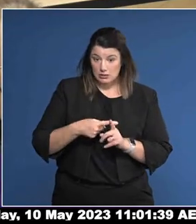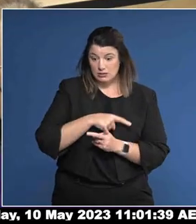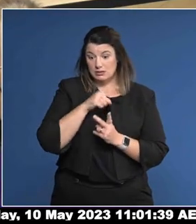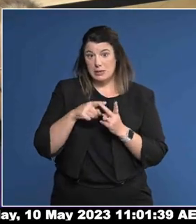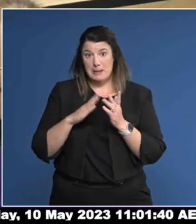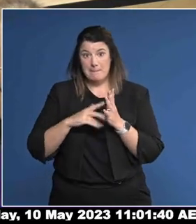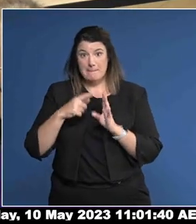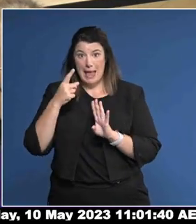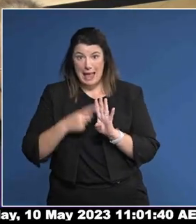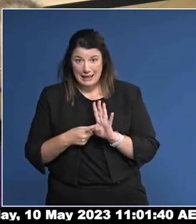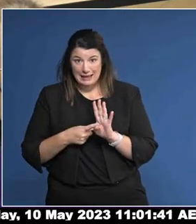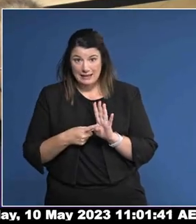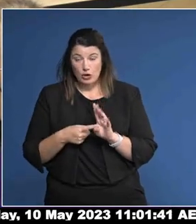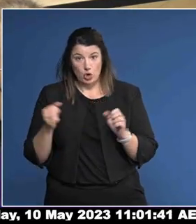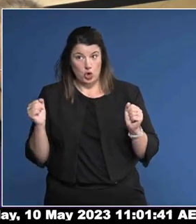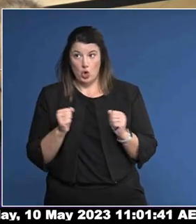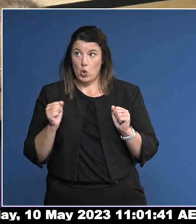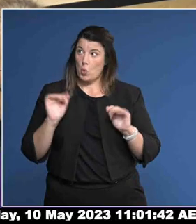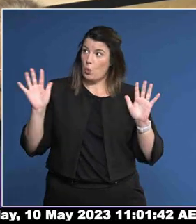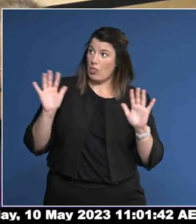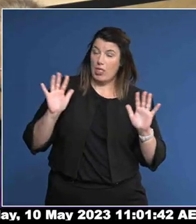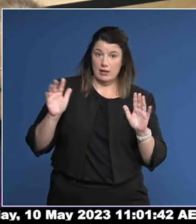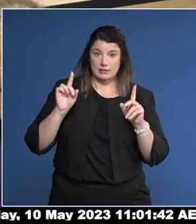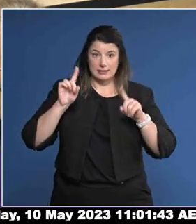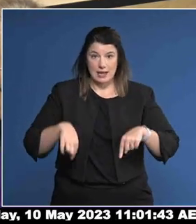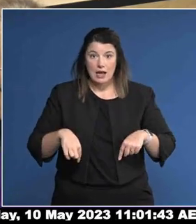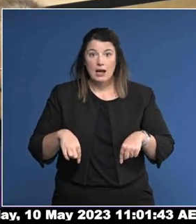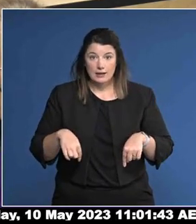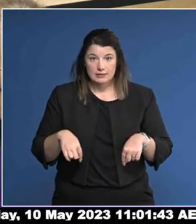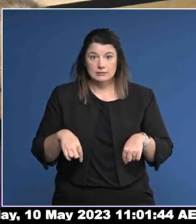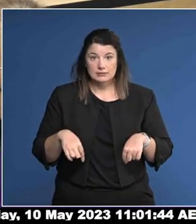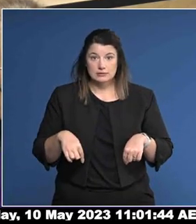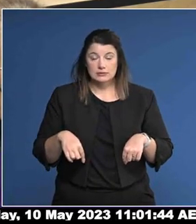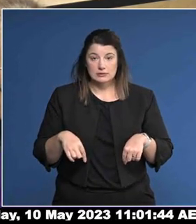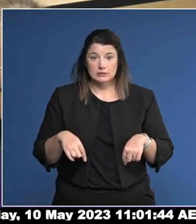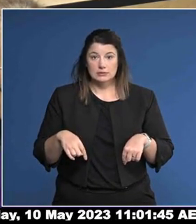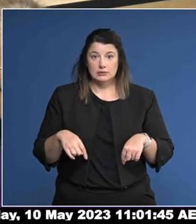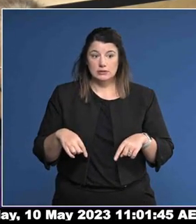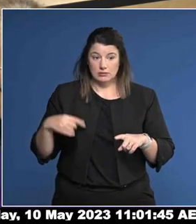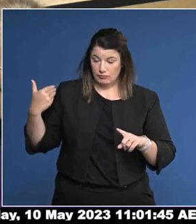there's for a period in particular over the past two weeks - so you'd agree that that